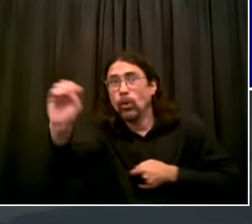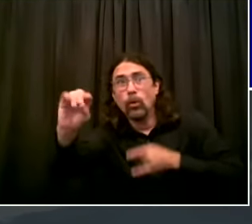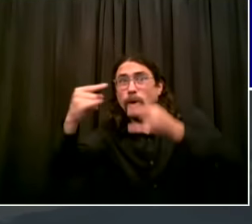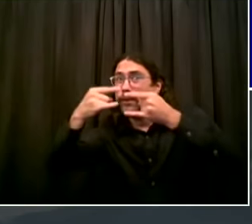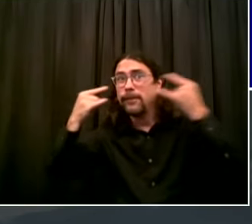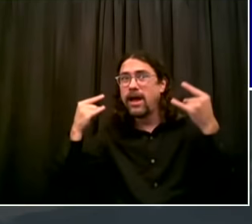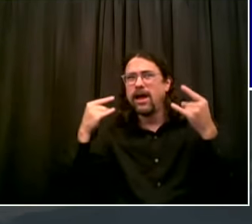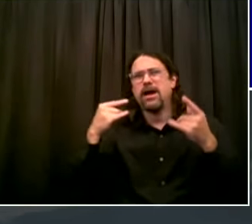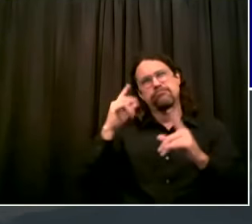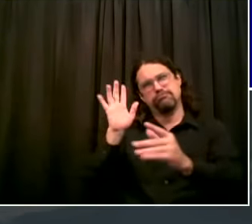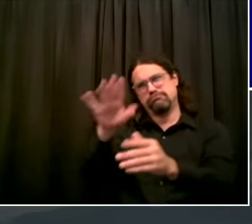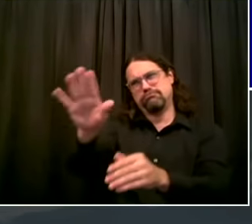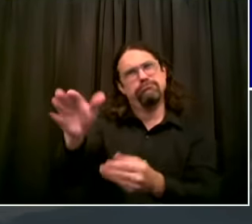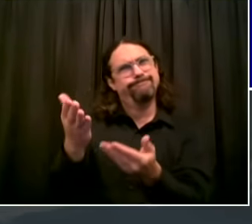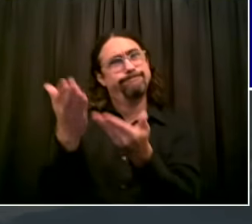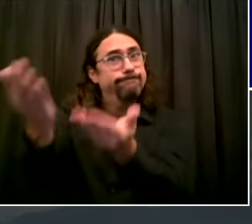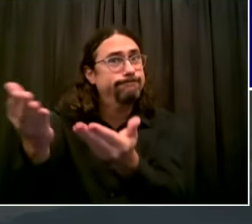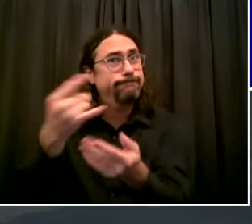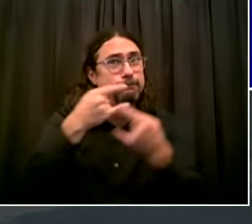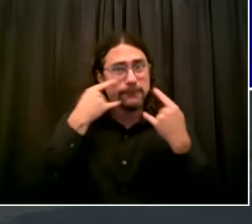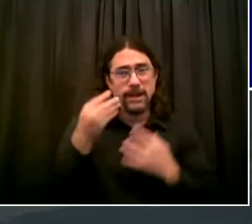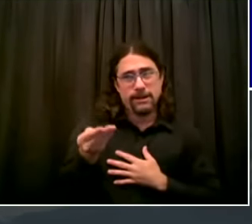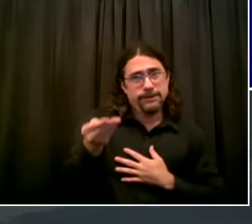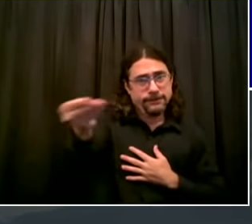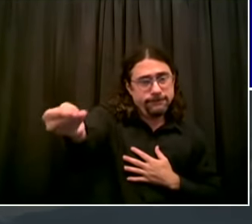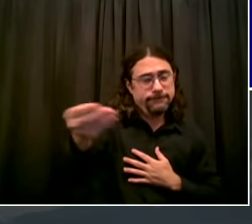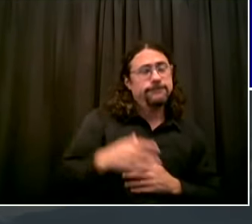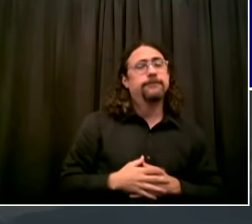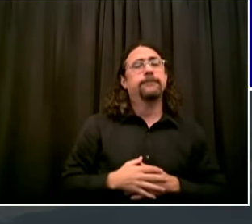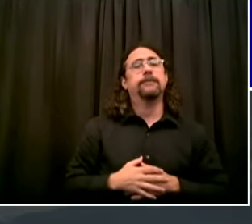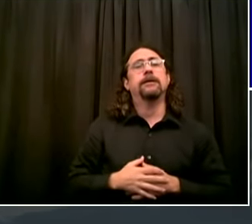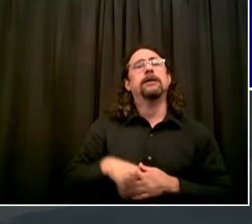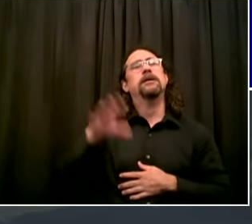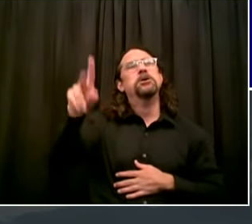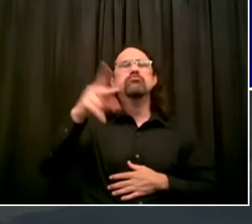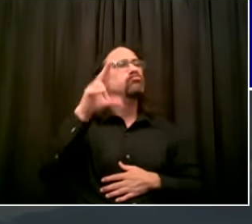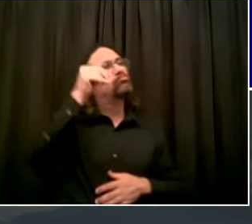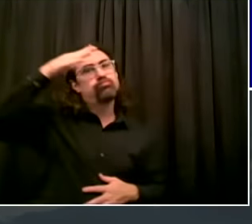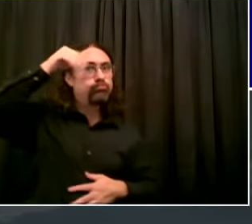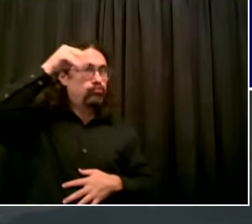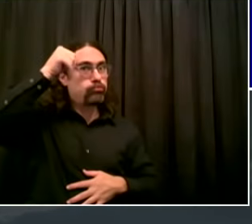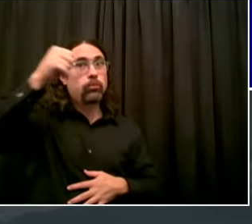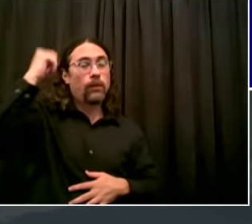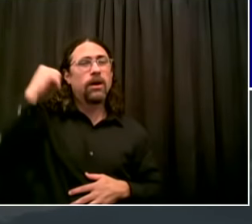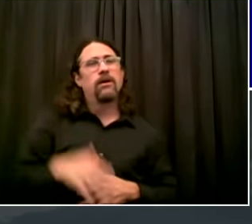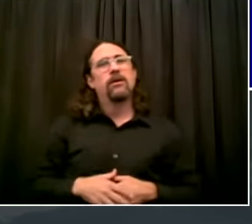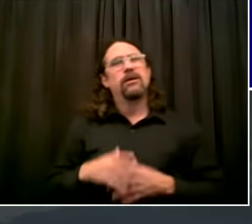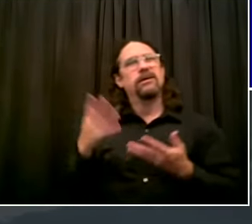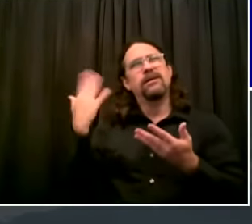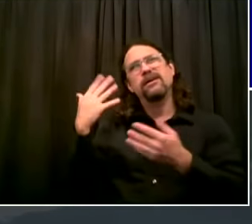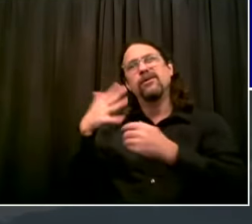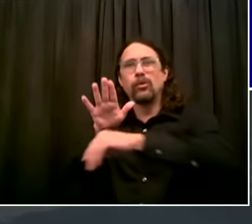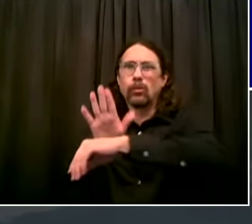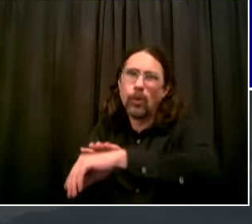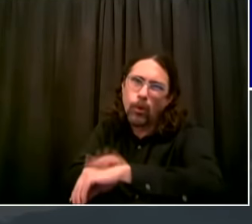WE ARE USING THE